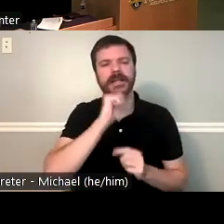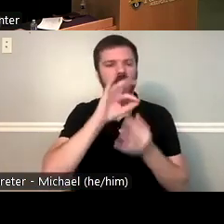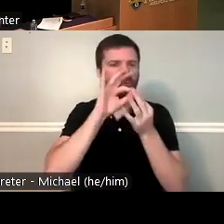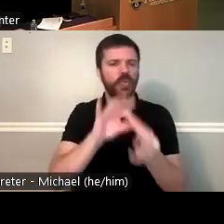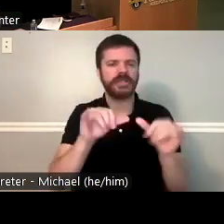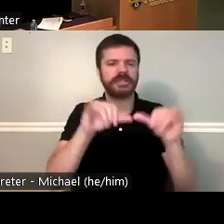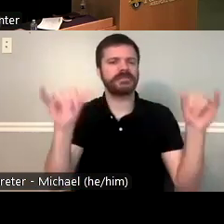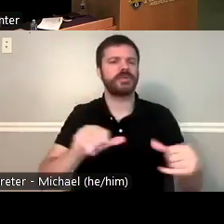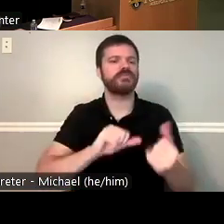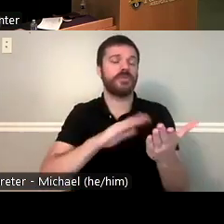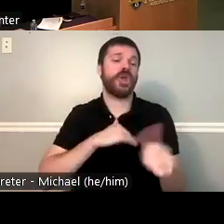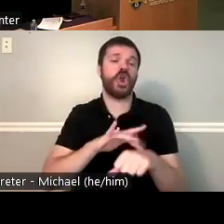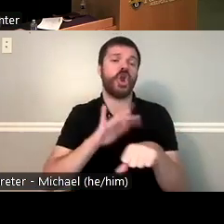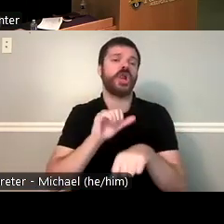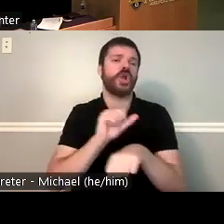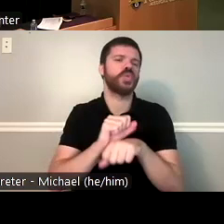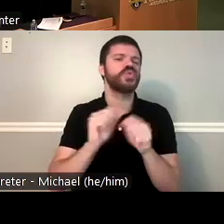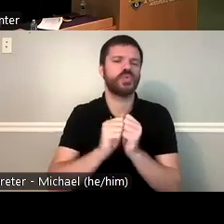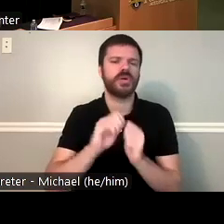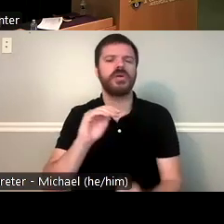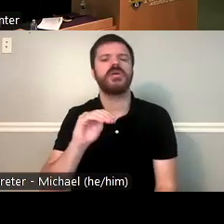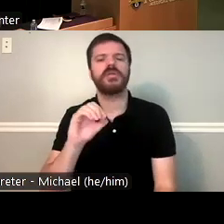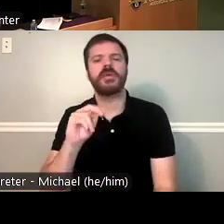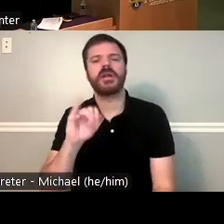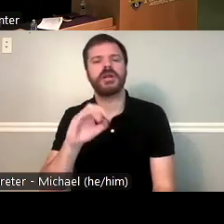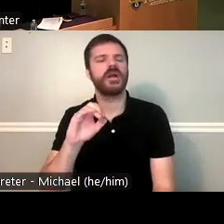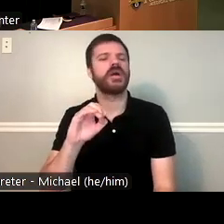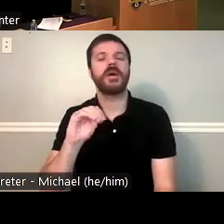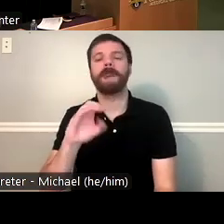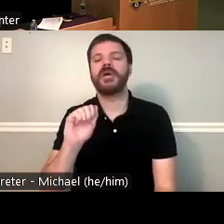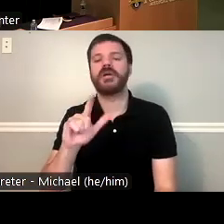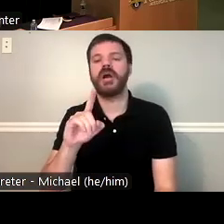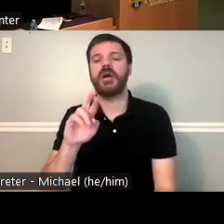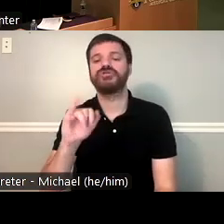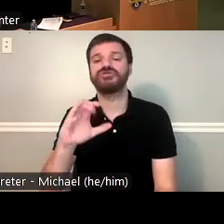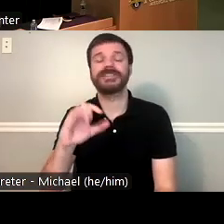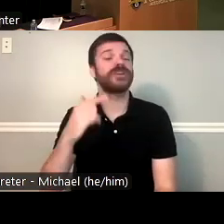my early work with Monica McGoldrick those of you who are familiar with genograms know her important